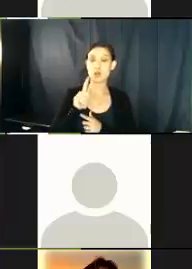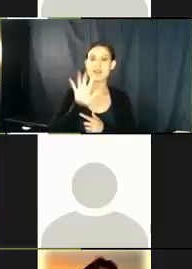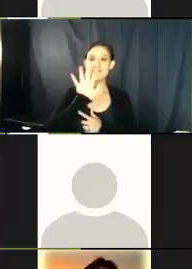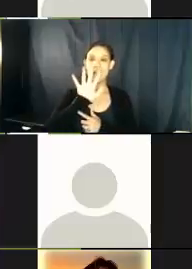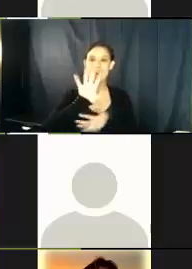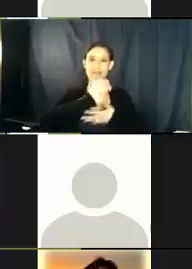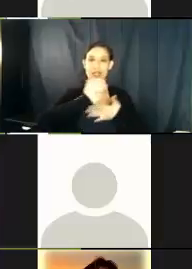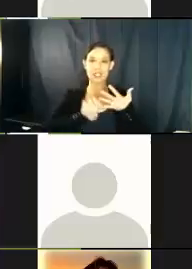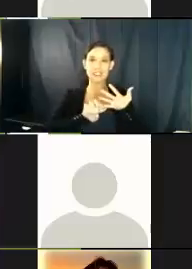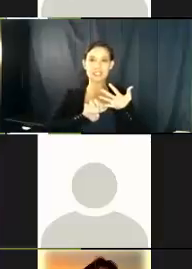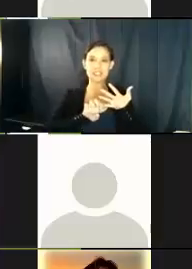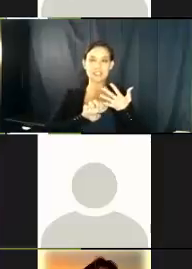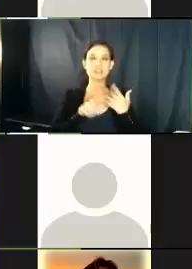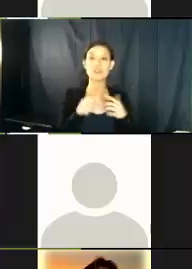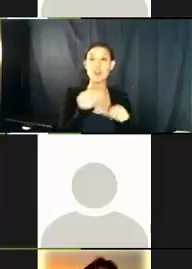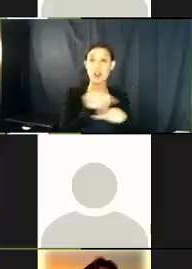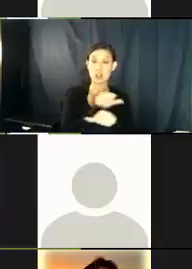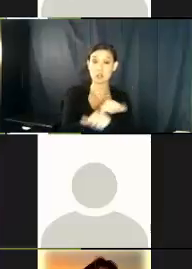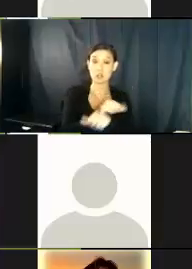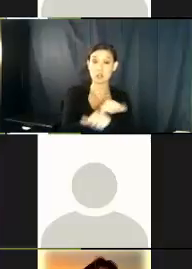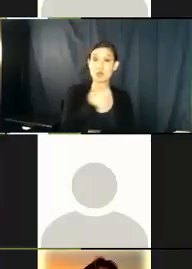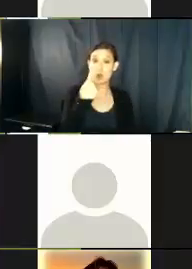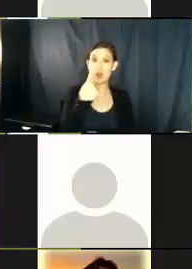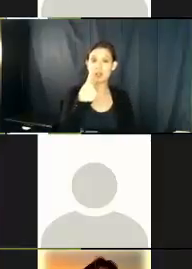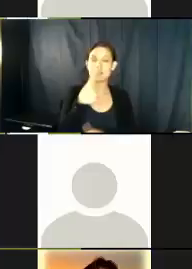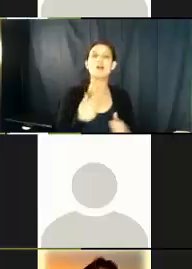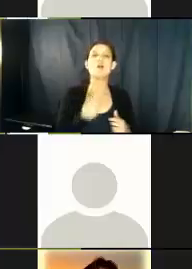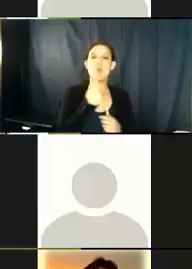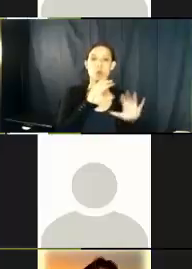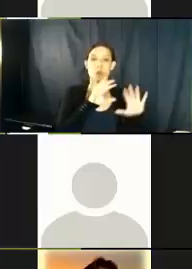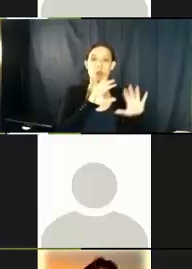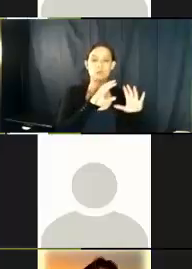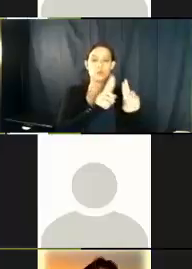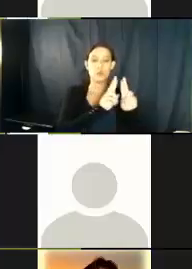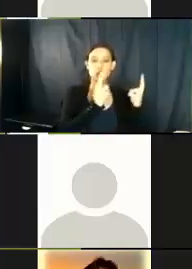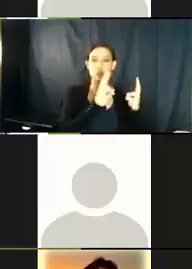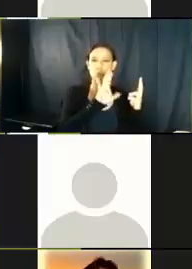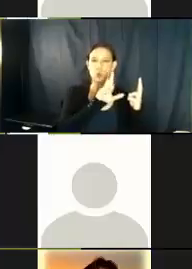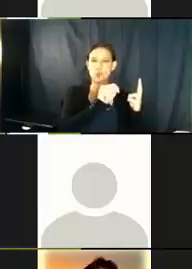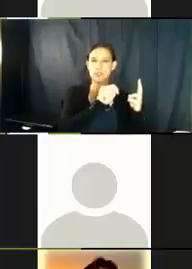So you'll see this is what we have a unit and just in the particular way that we build